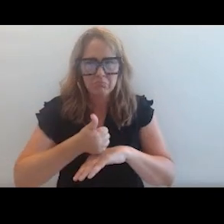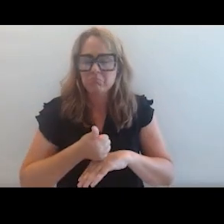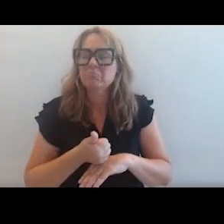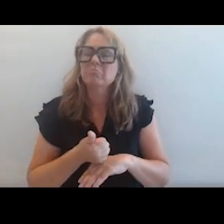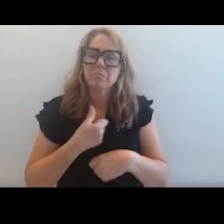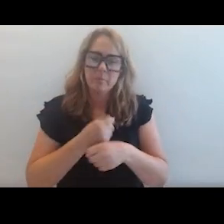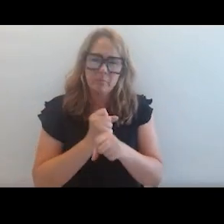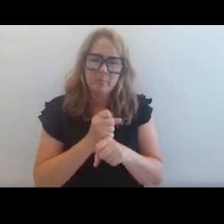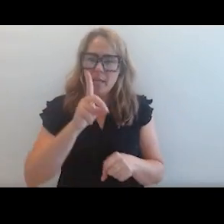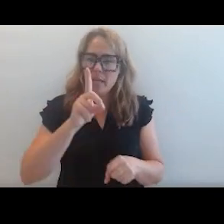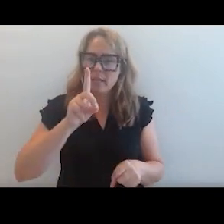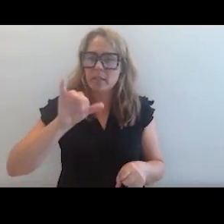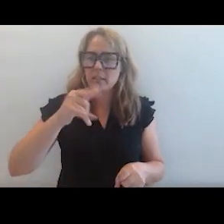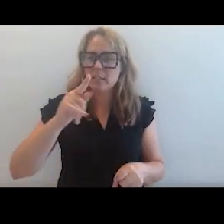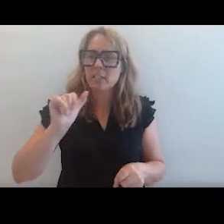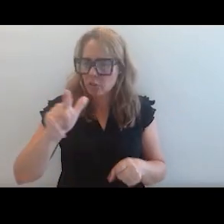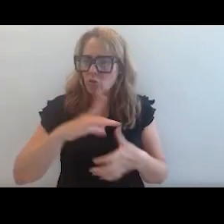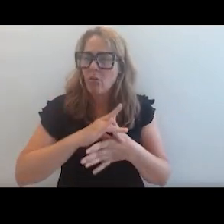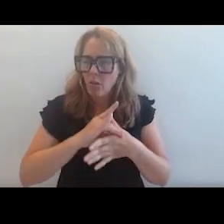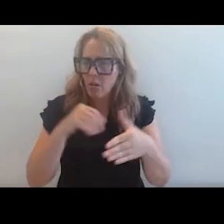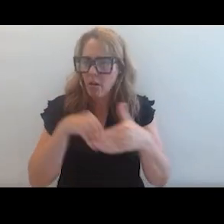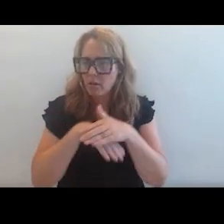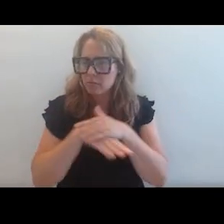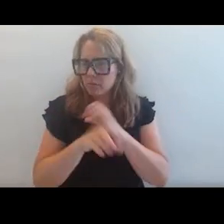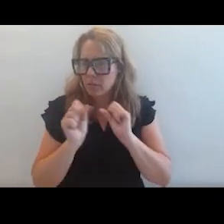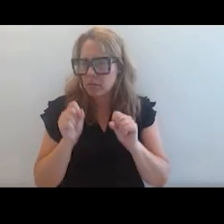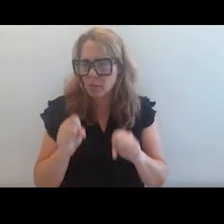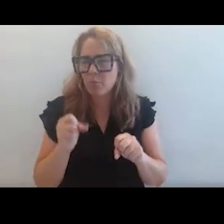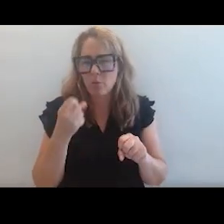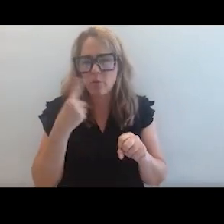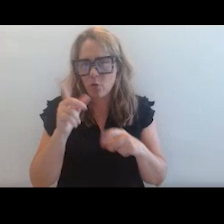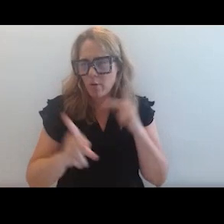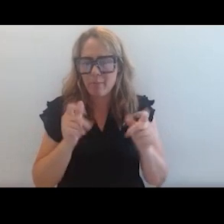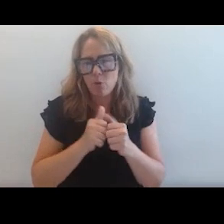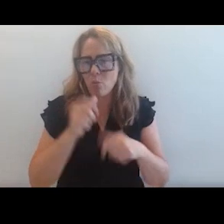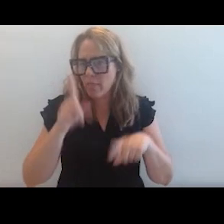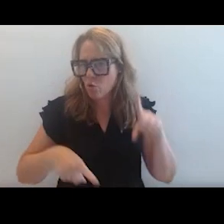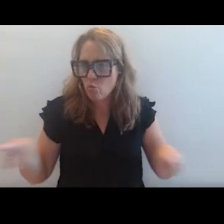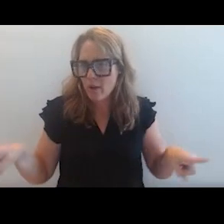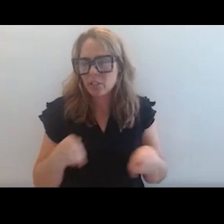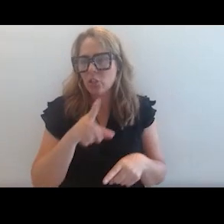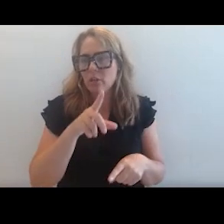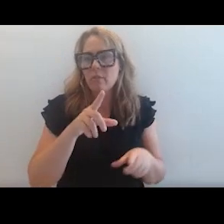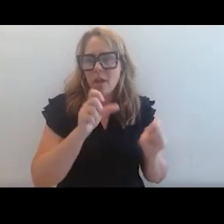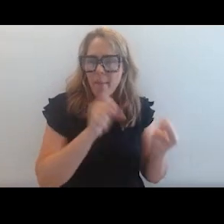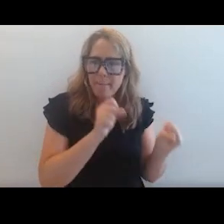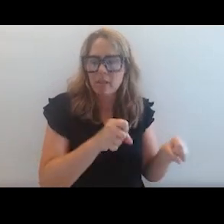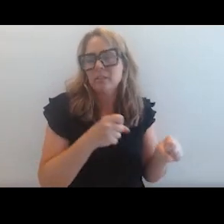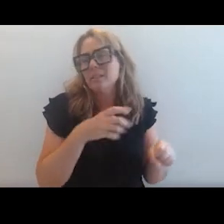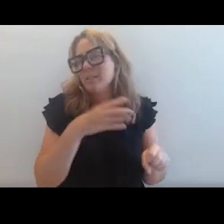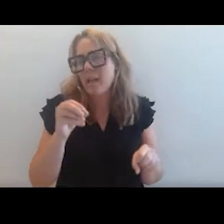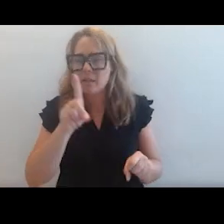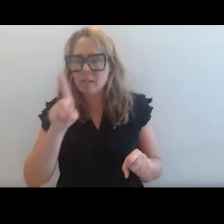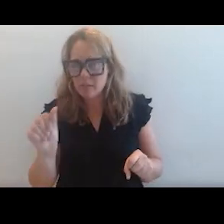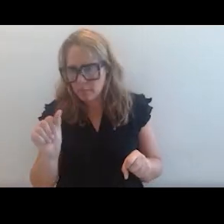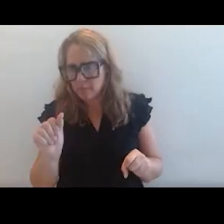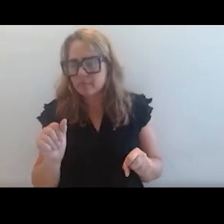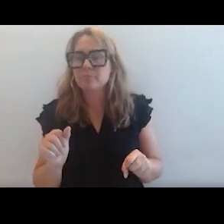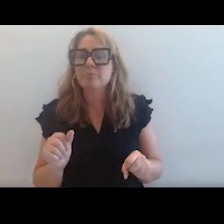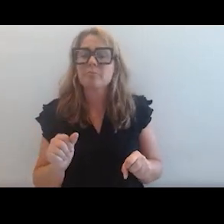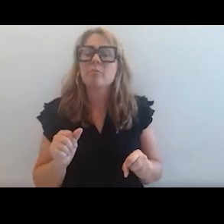accessible to people with a wide range of abilities and disabilities. Following WCAG